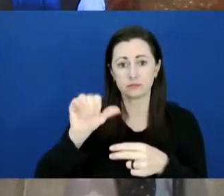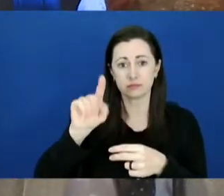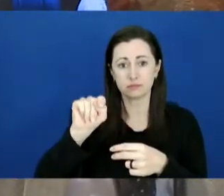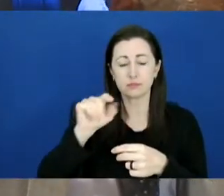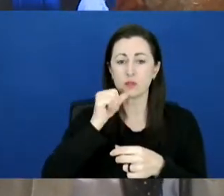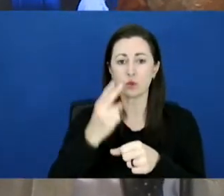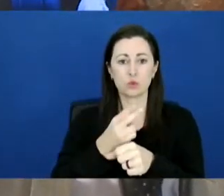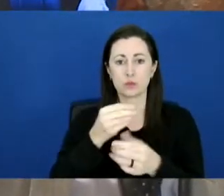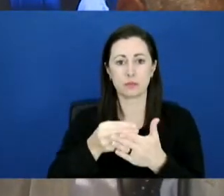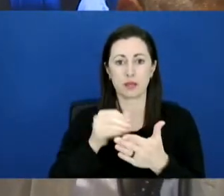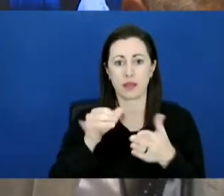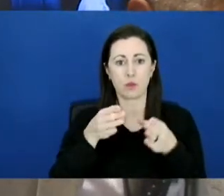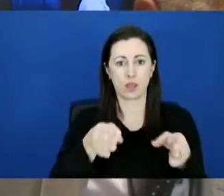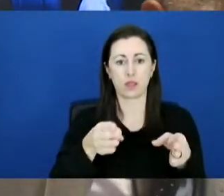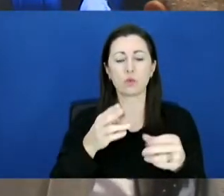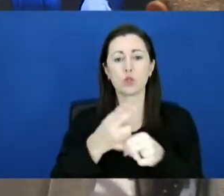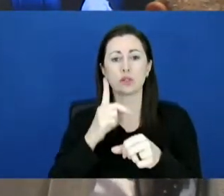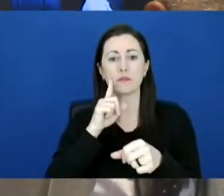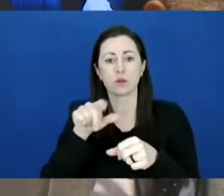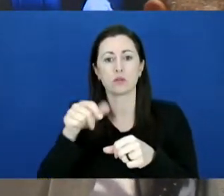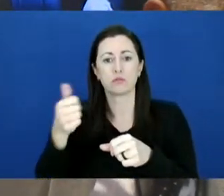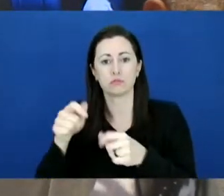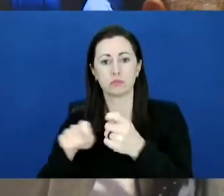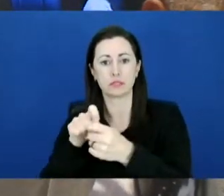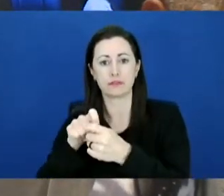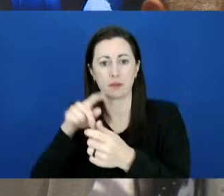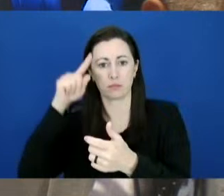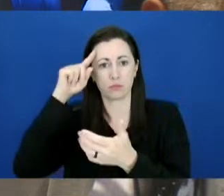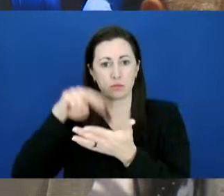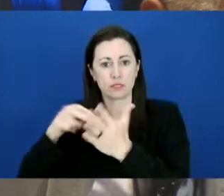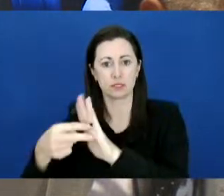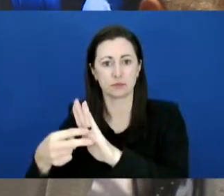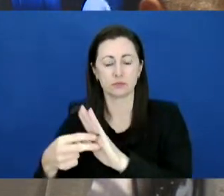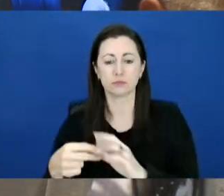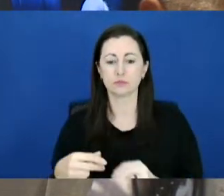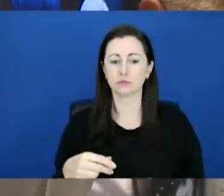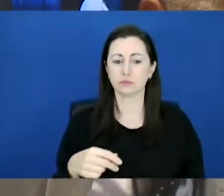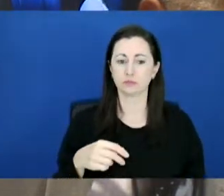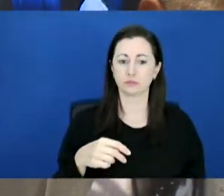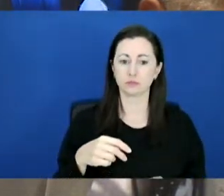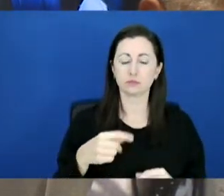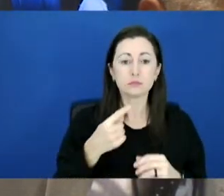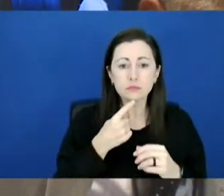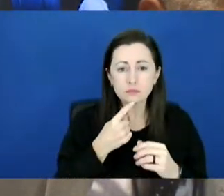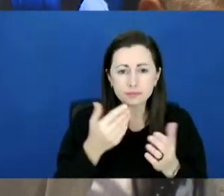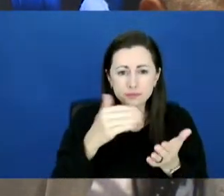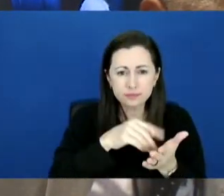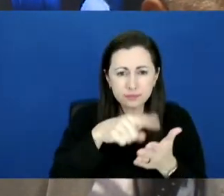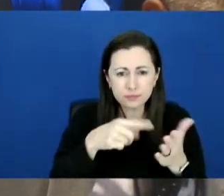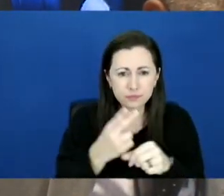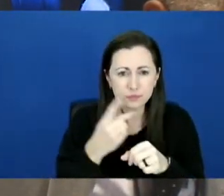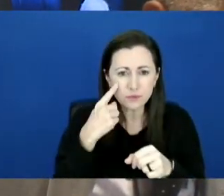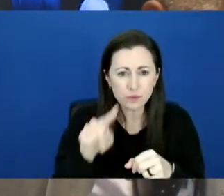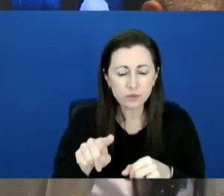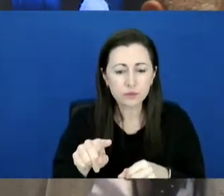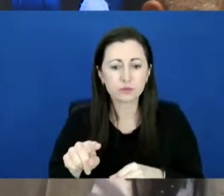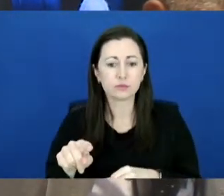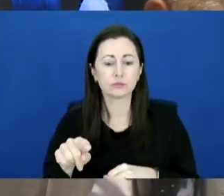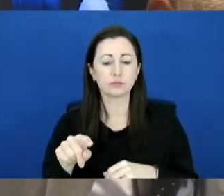ASSISTANCE HAS NOTHING TO DO WITH. WE'RE NOT USING THE MONEY IN THAT WAY, WE'RE USING